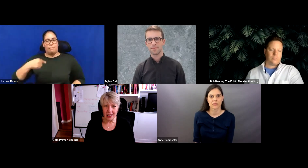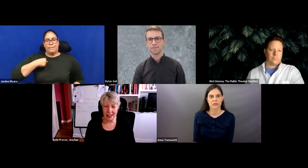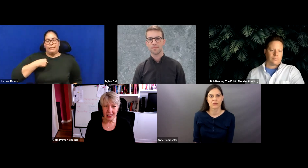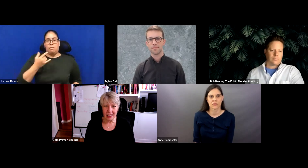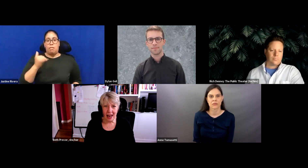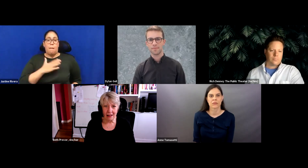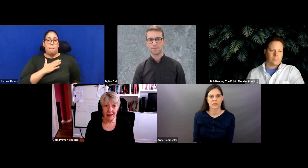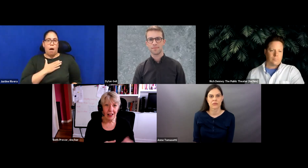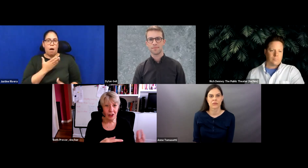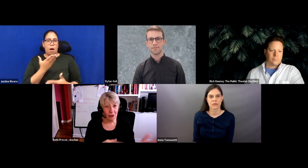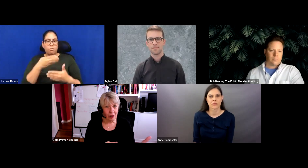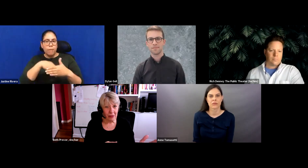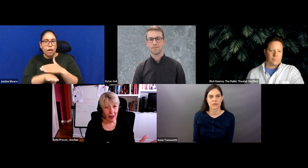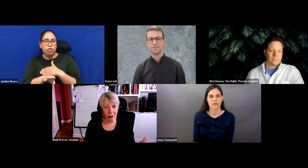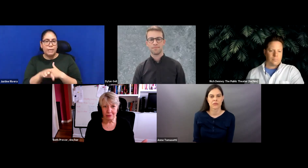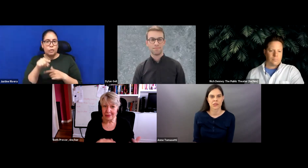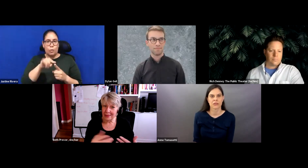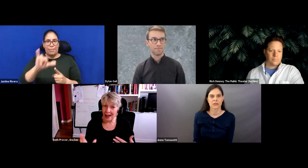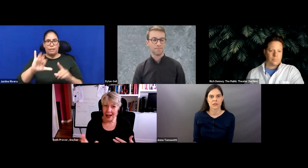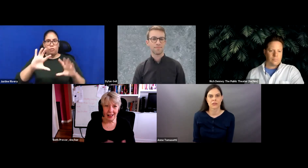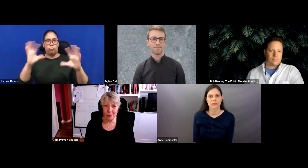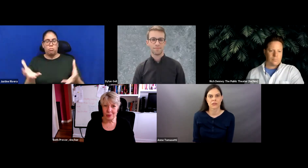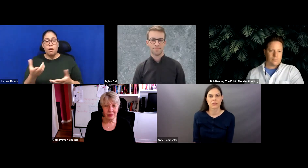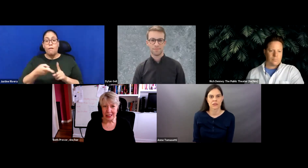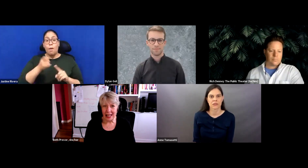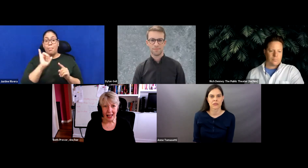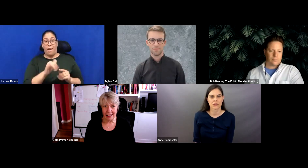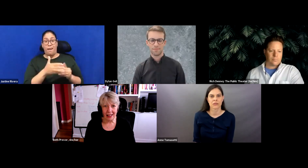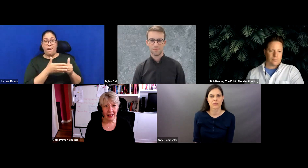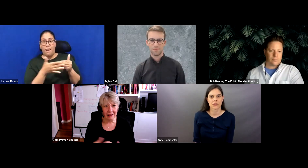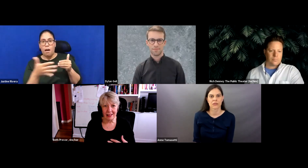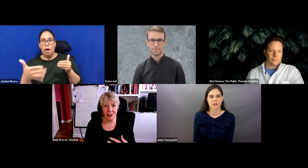into this. And, you know, from there, I went to Anne, and, you